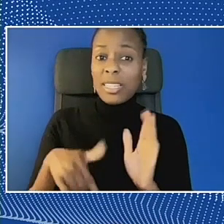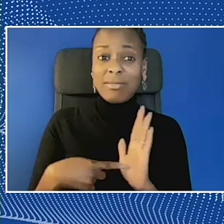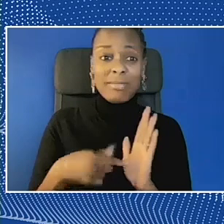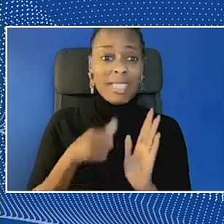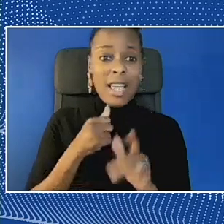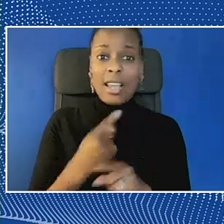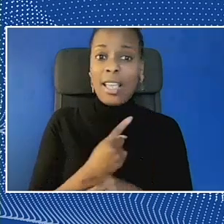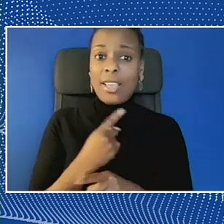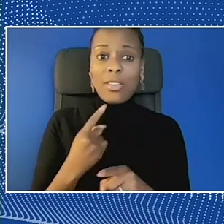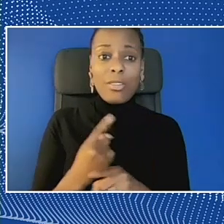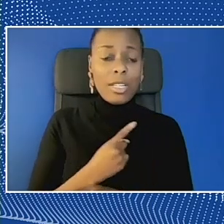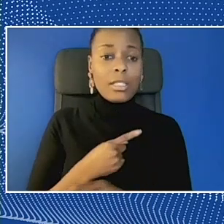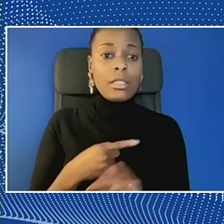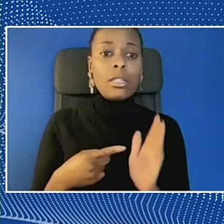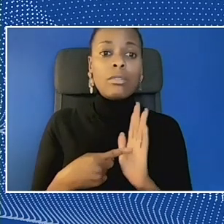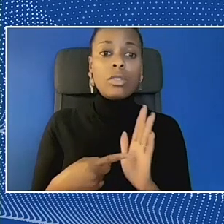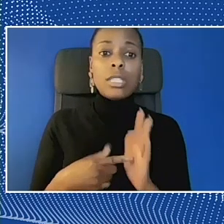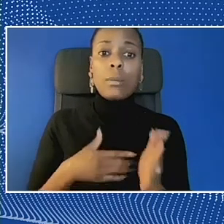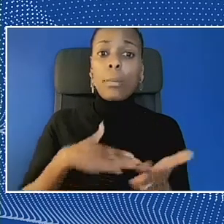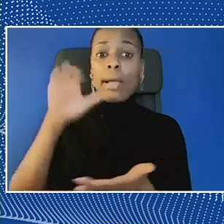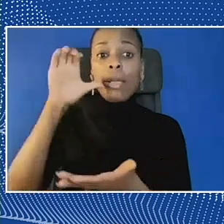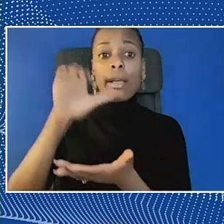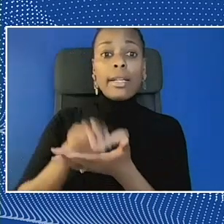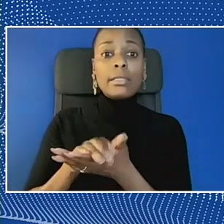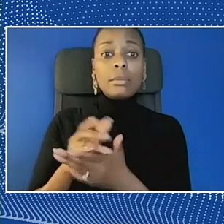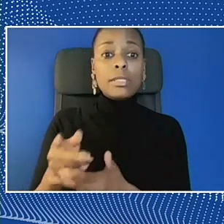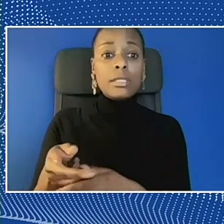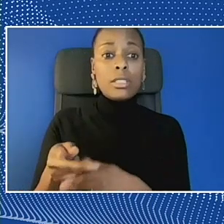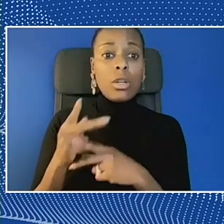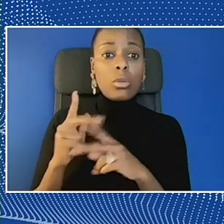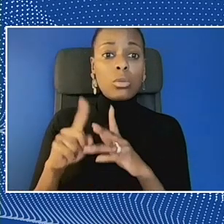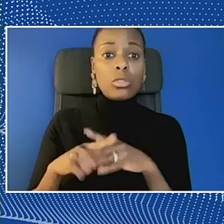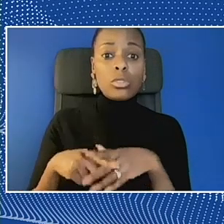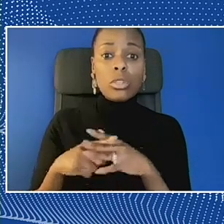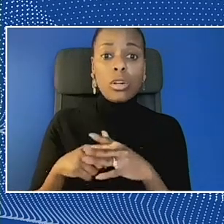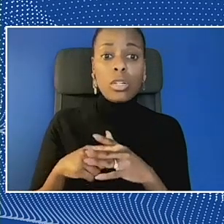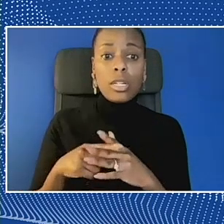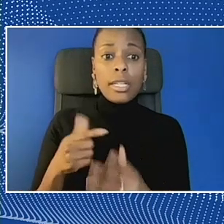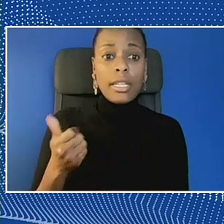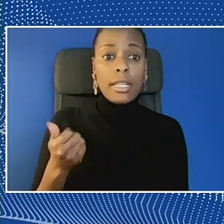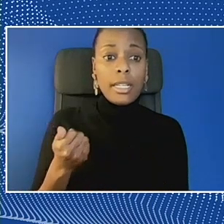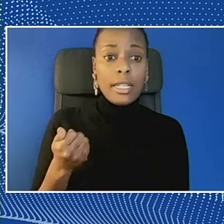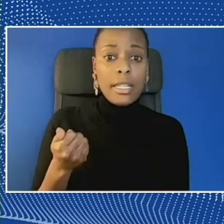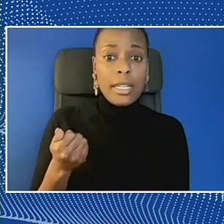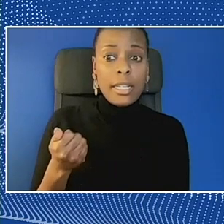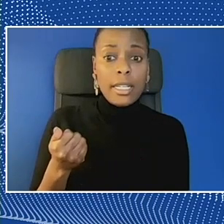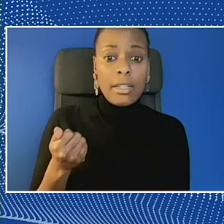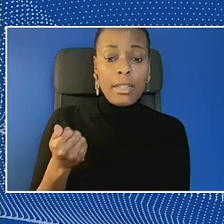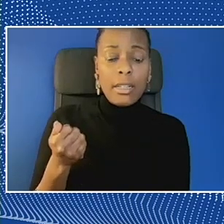For example, my husband's loans originated in 1901 on his history which is pretty